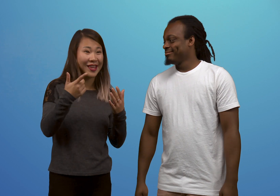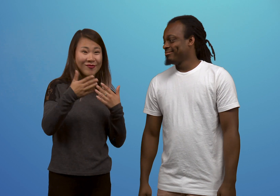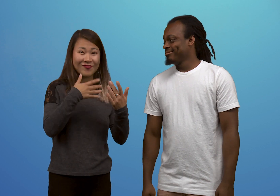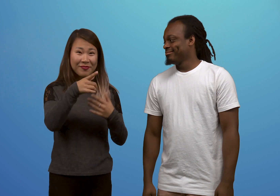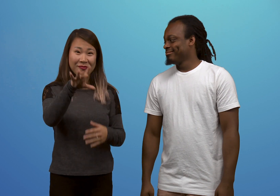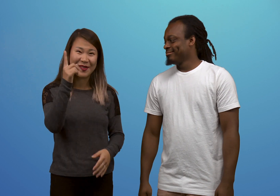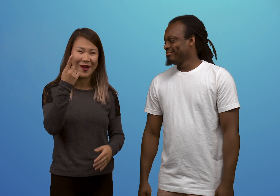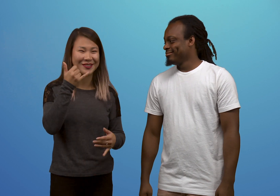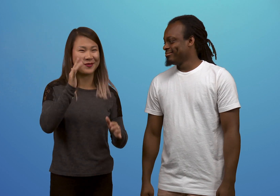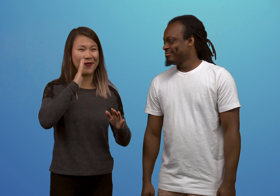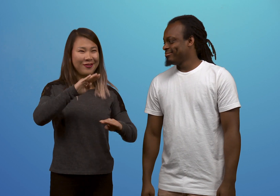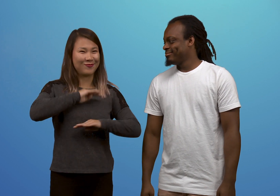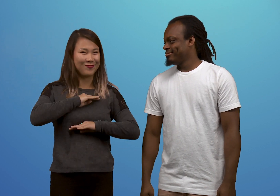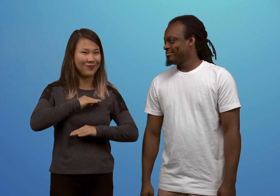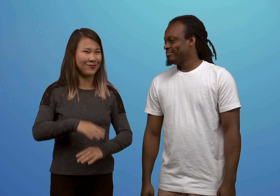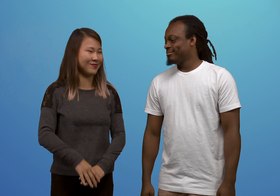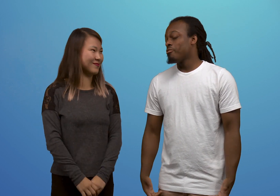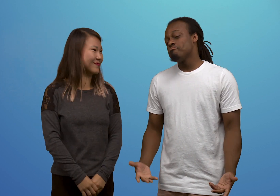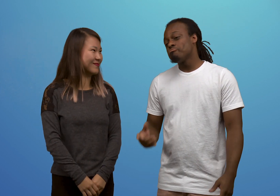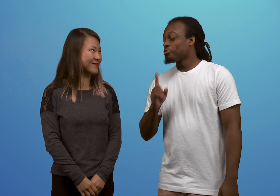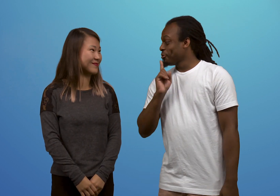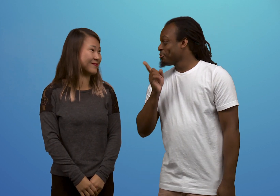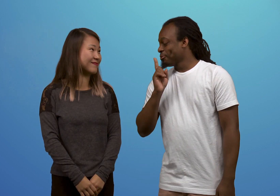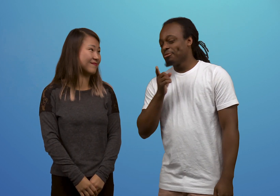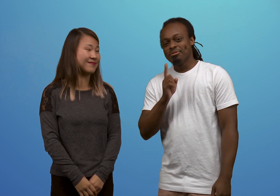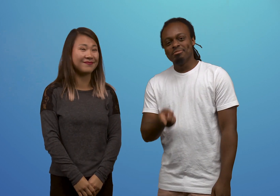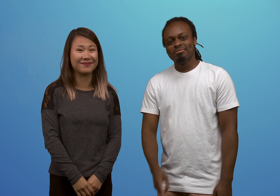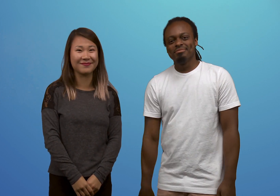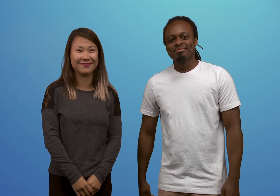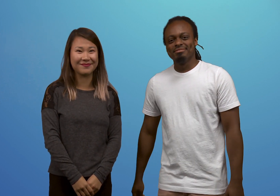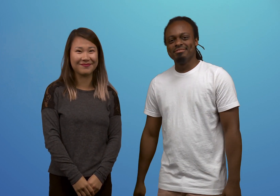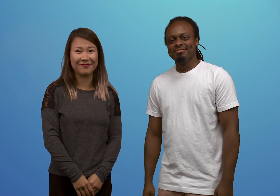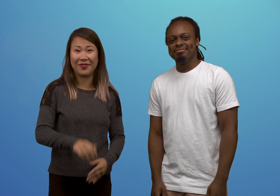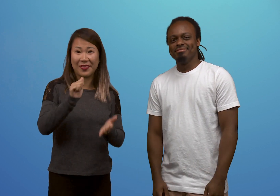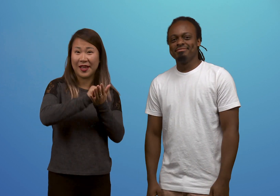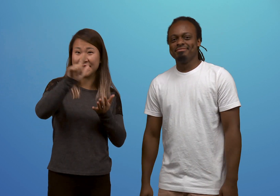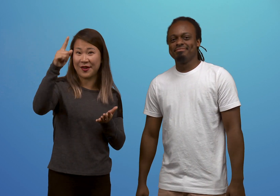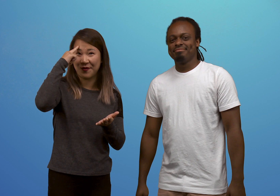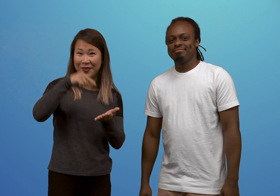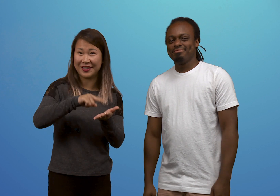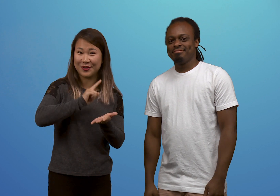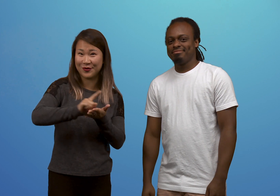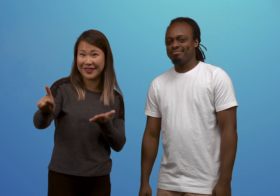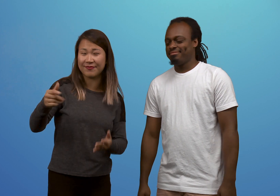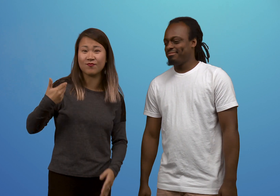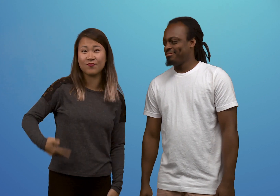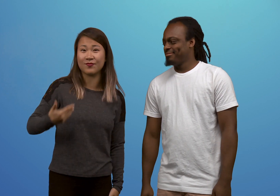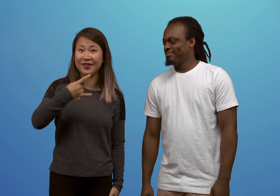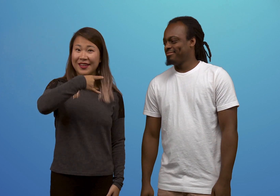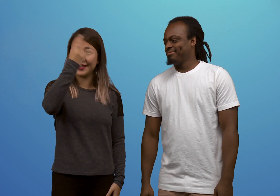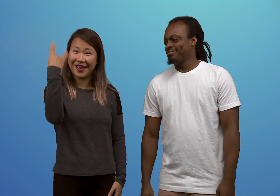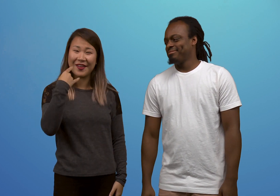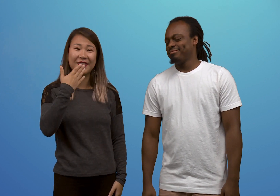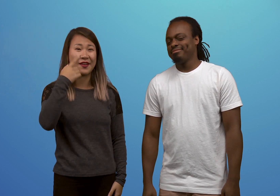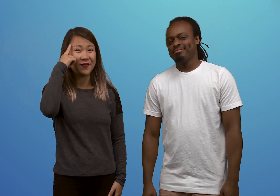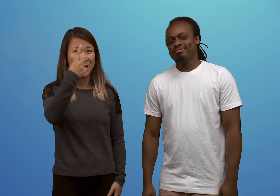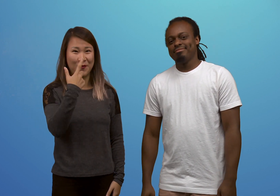Eunyoung: Good thing that no matter what, you win! Kendell: That’s true. Eunyoung: That’s all for this week. I’m Eunyoung.